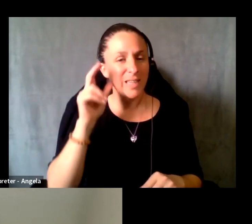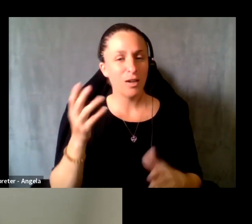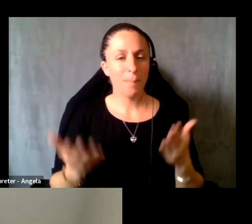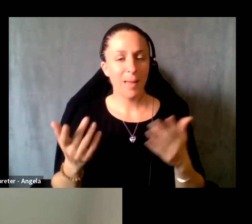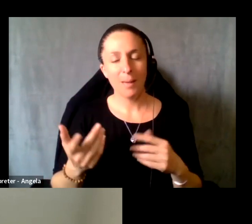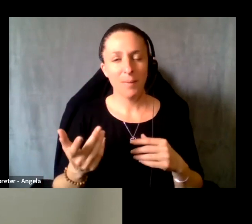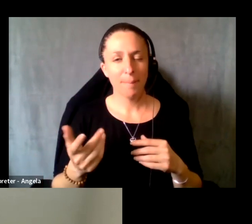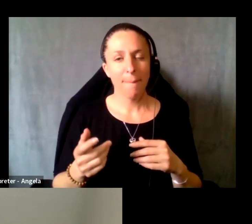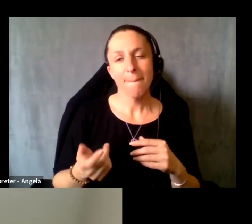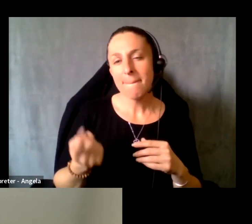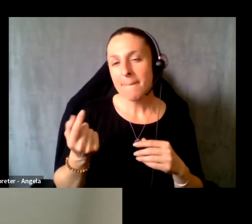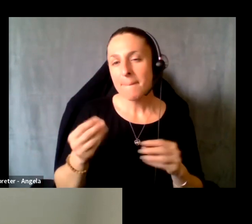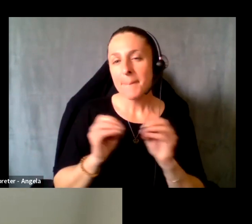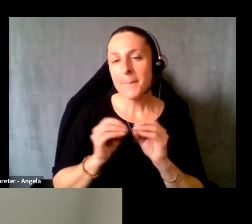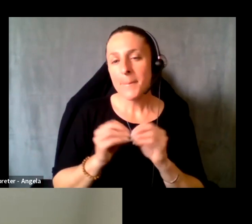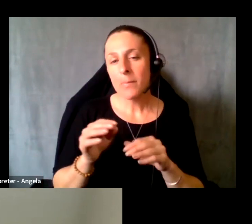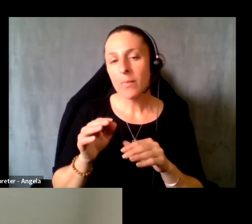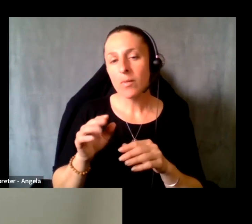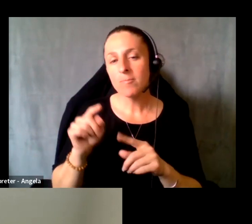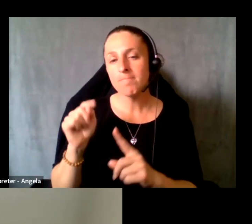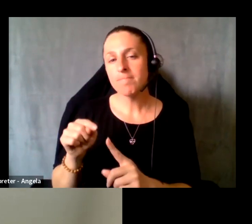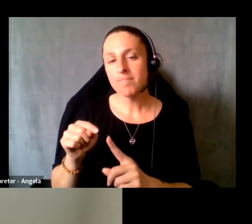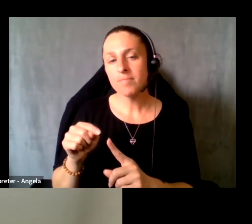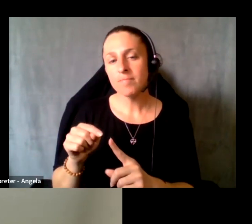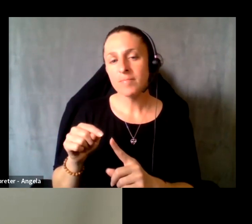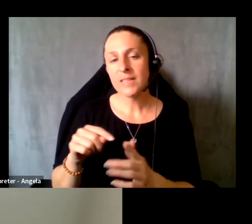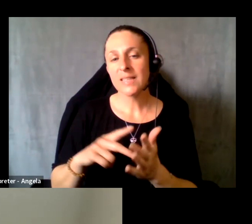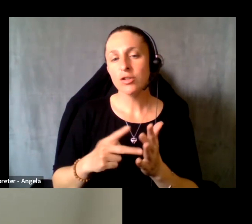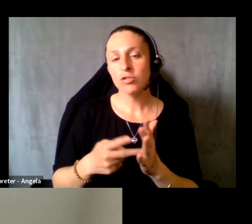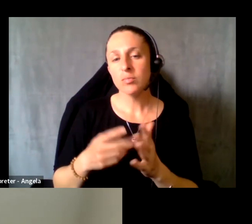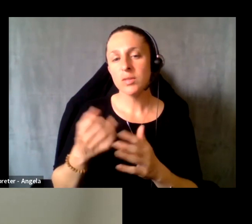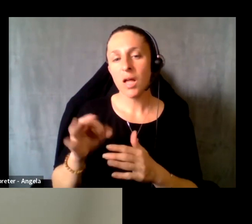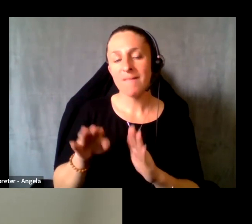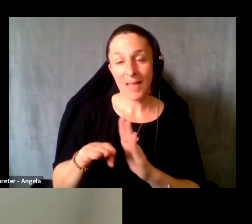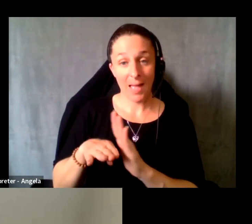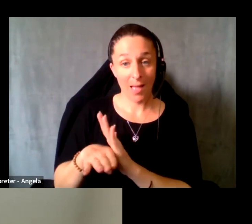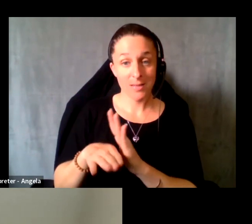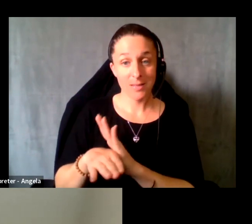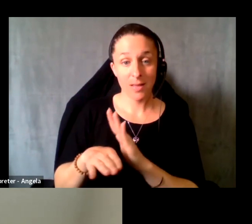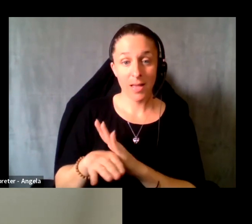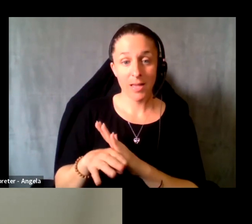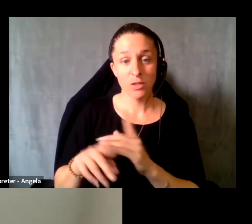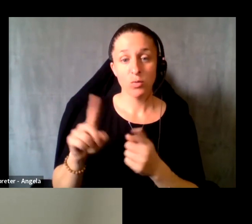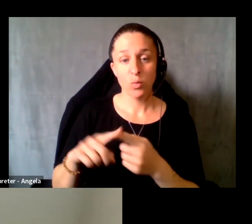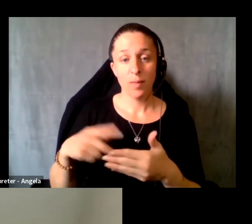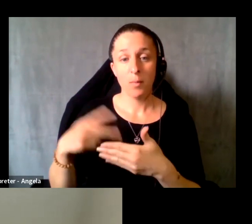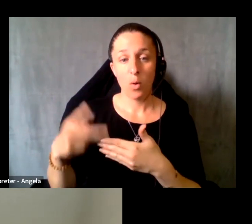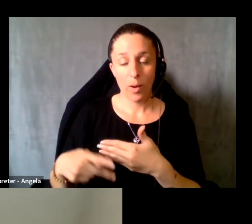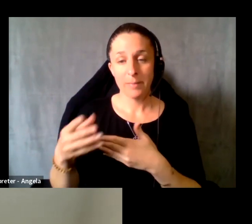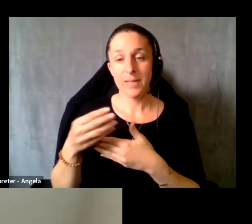a little bit more on kind of…in terms of the access to those programs, those services